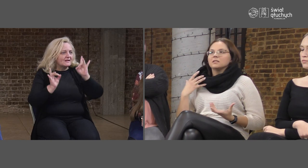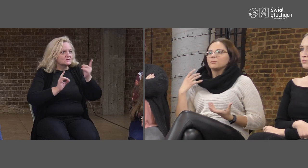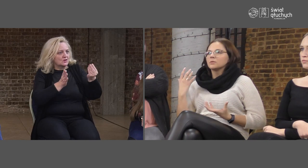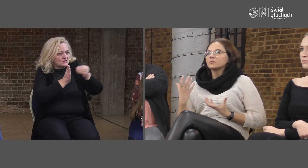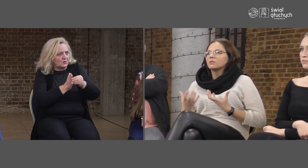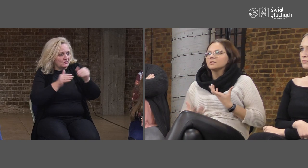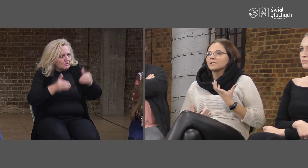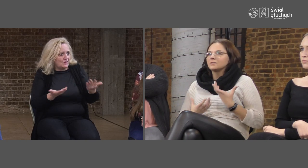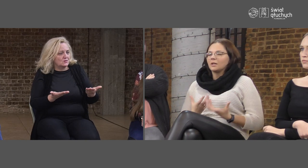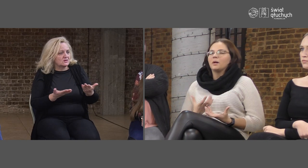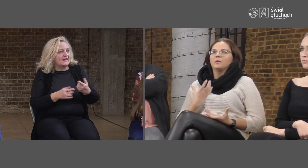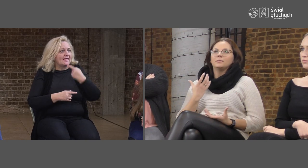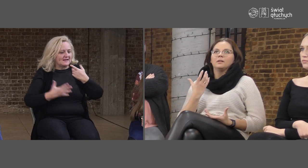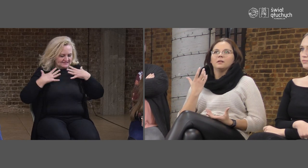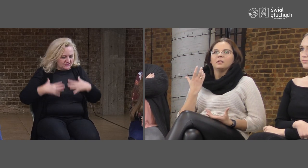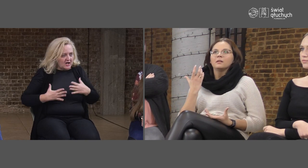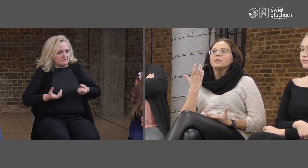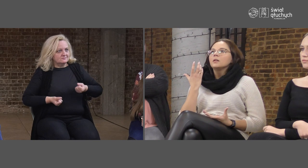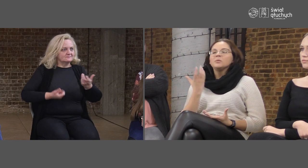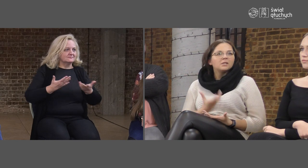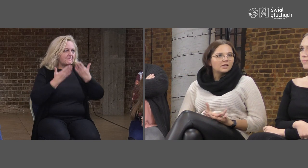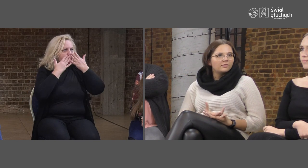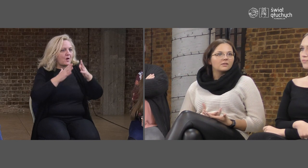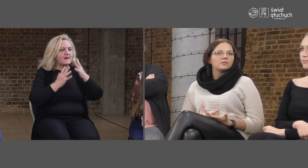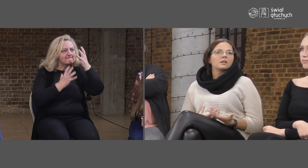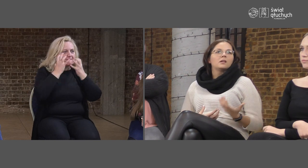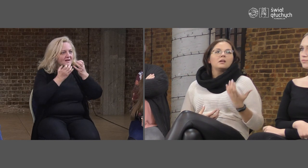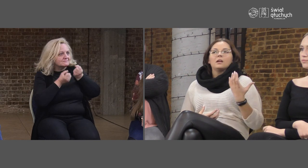by means of this body language. Facial expressions.